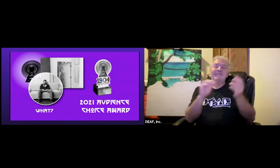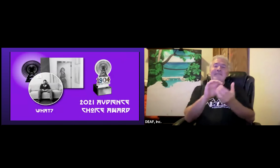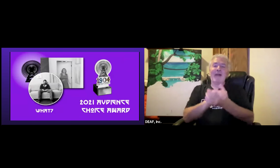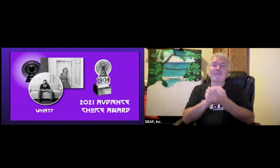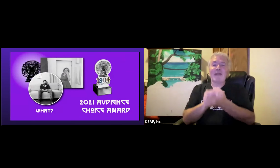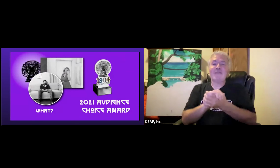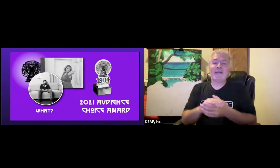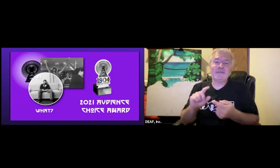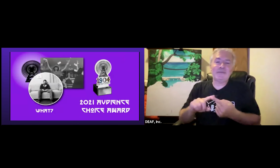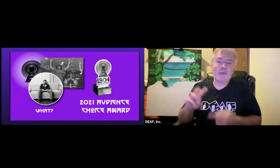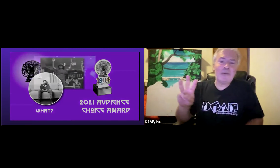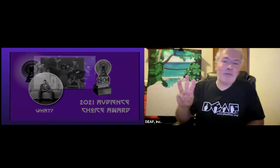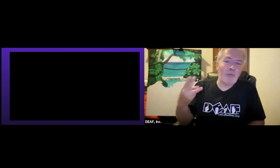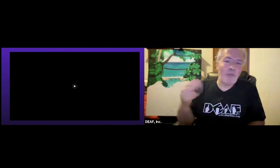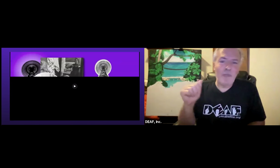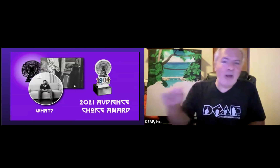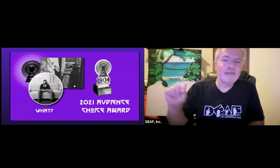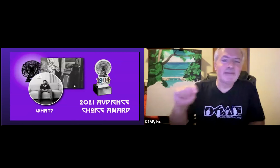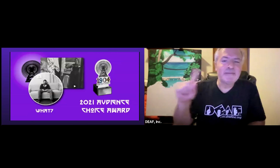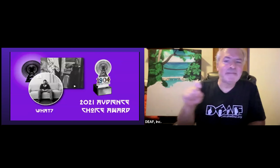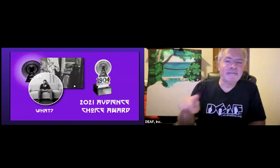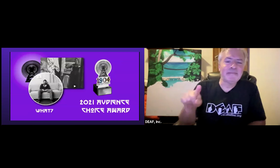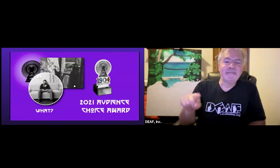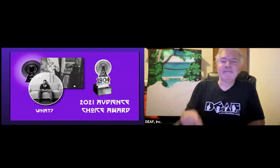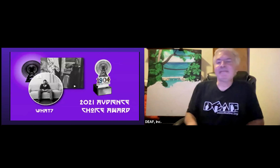Congratulations to What?